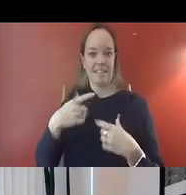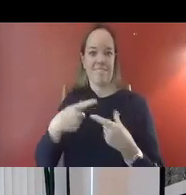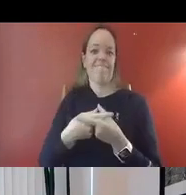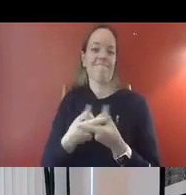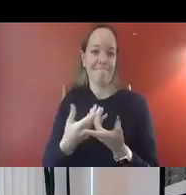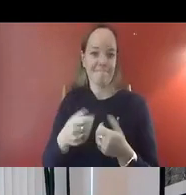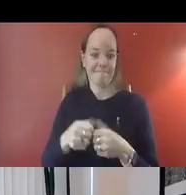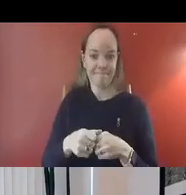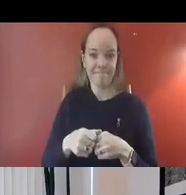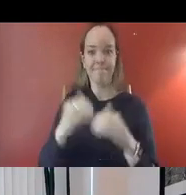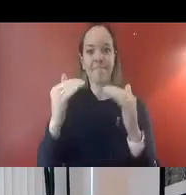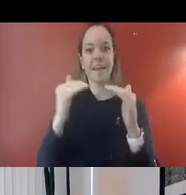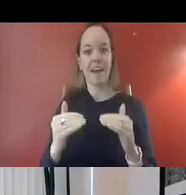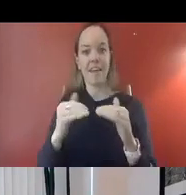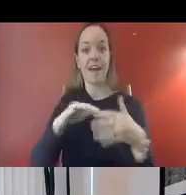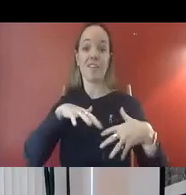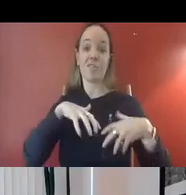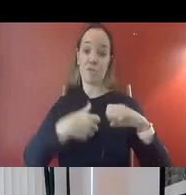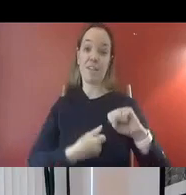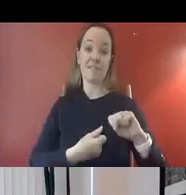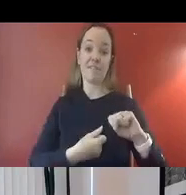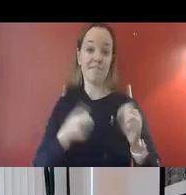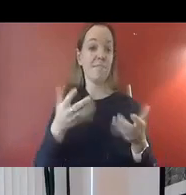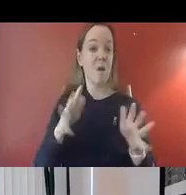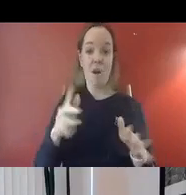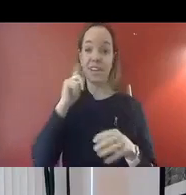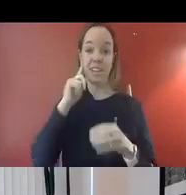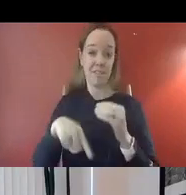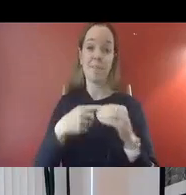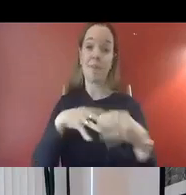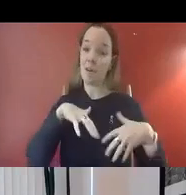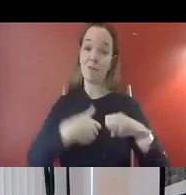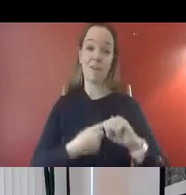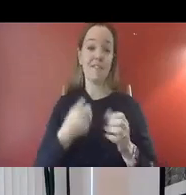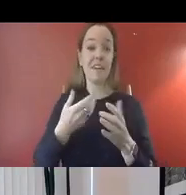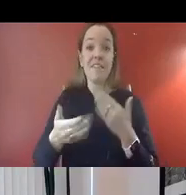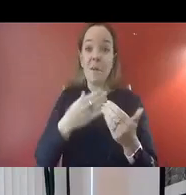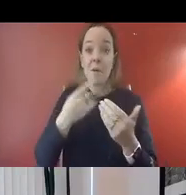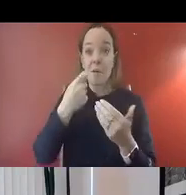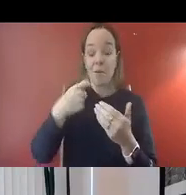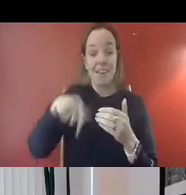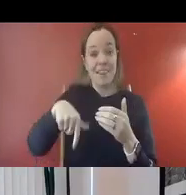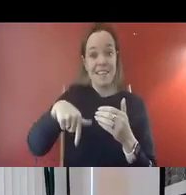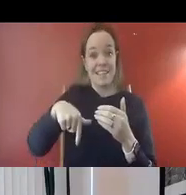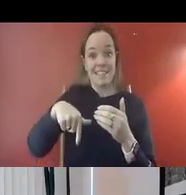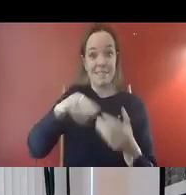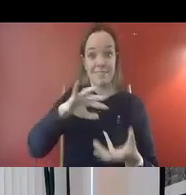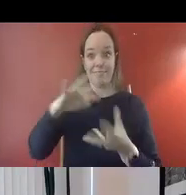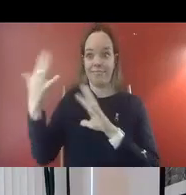We're hearing about grief already, even a policy or a procedure, and then grief. though we're in the initial phases of We're hearing about grief already, even this crisis. Without conventional rituals though we're in the initial phases of